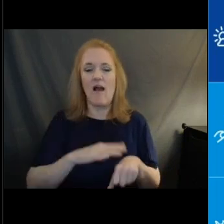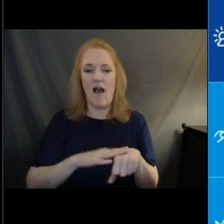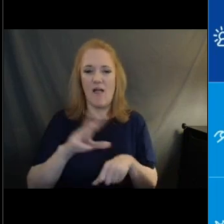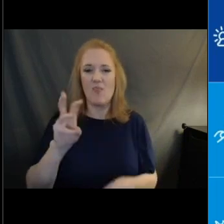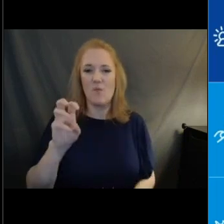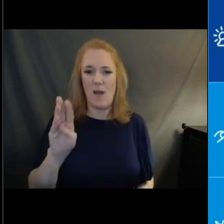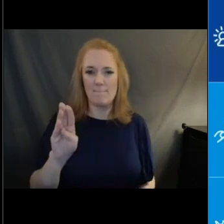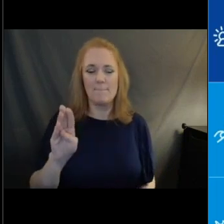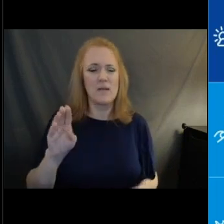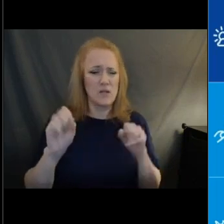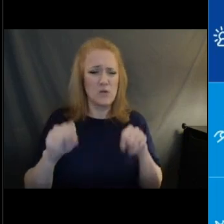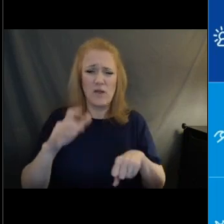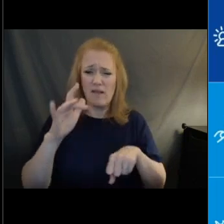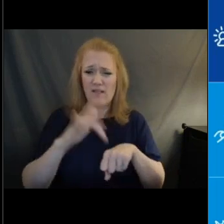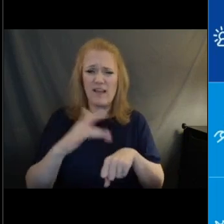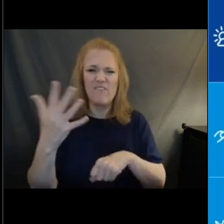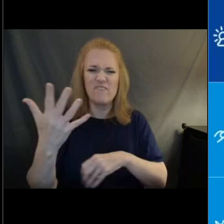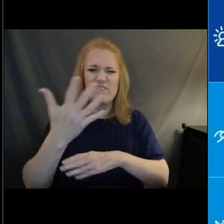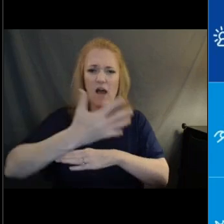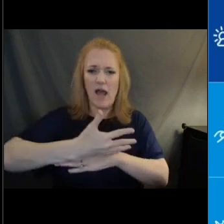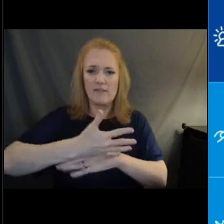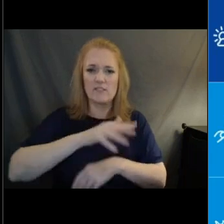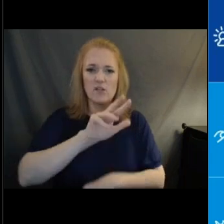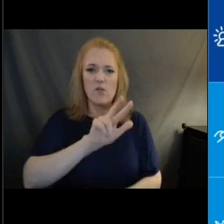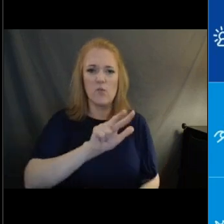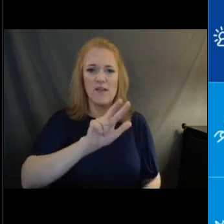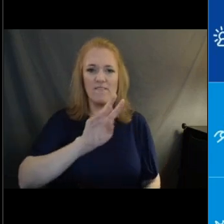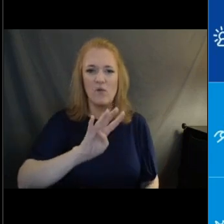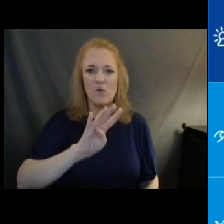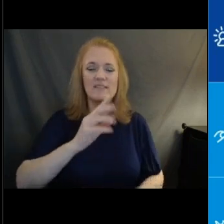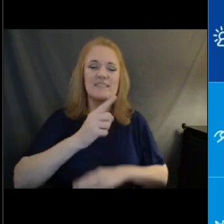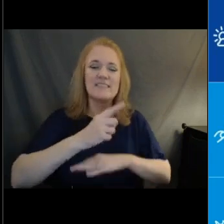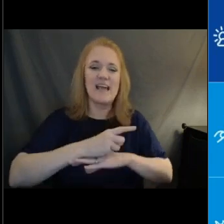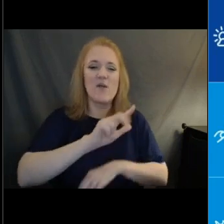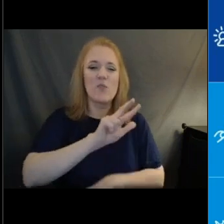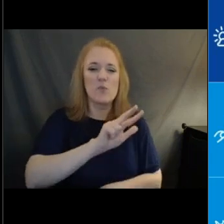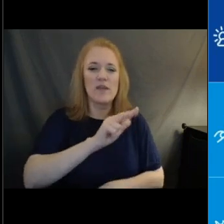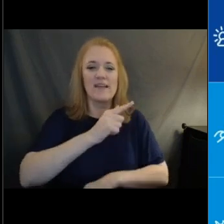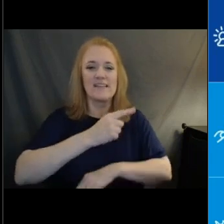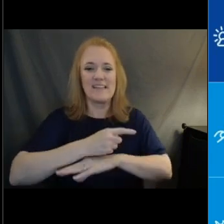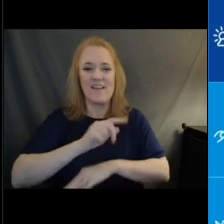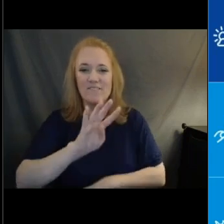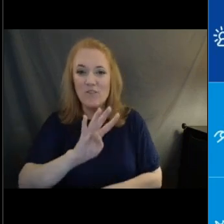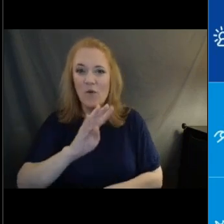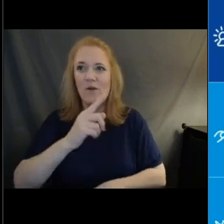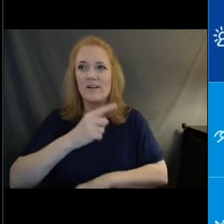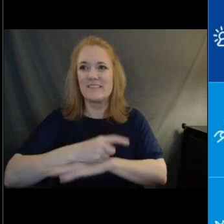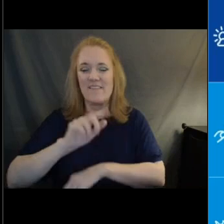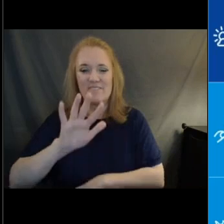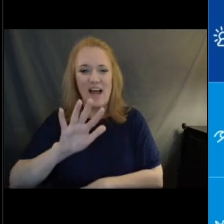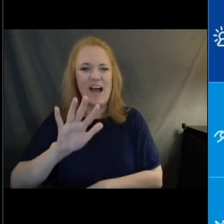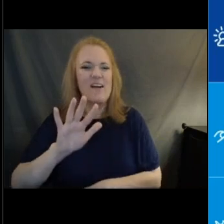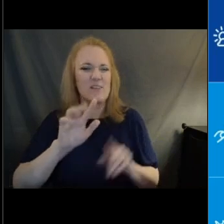five days there: days three, four, five, six, and seven and basically for your location, you know,